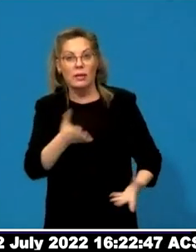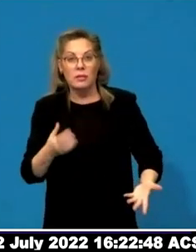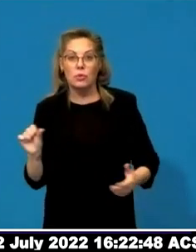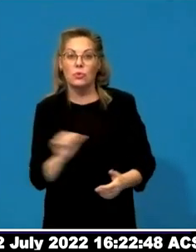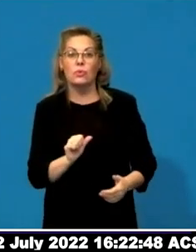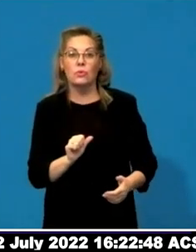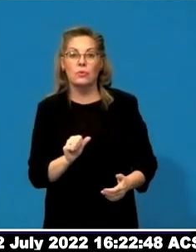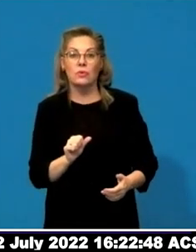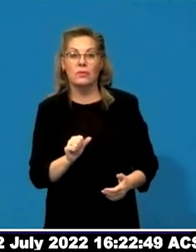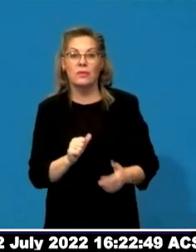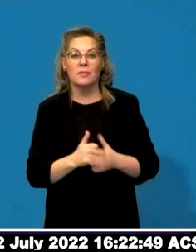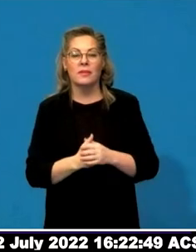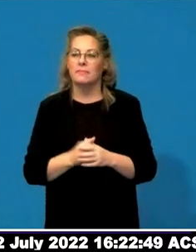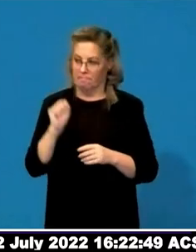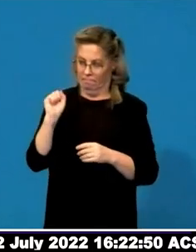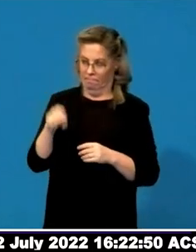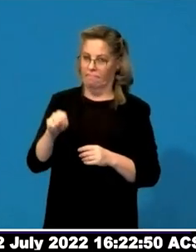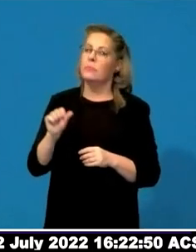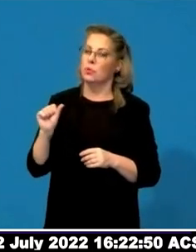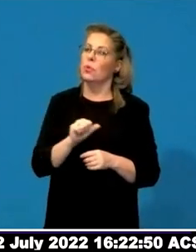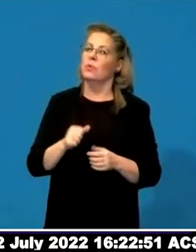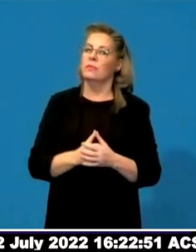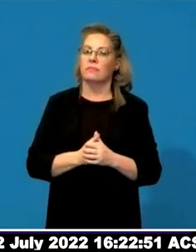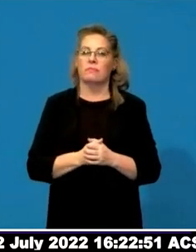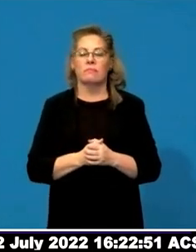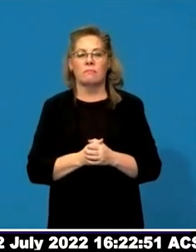Boyzie, is there anything that you would like to say?